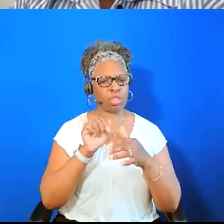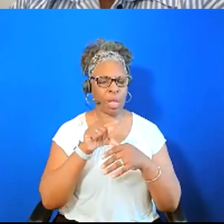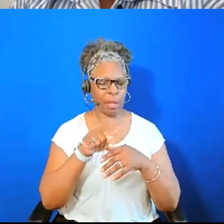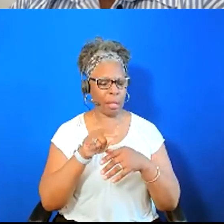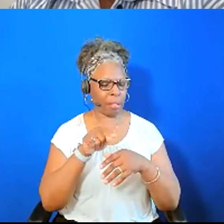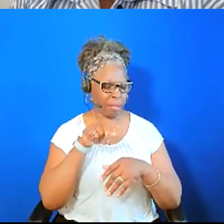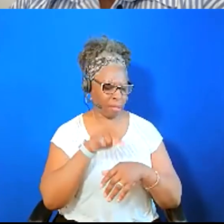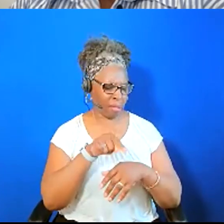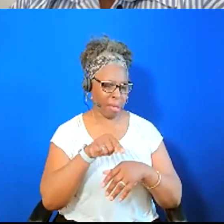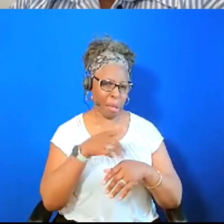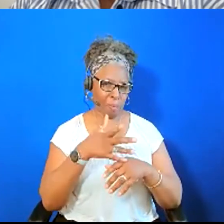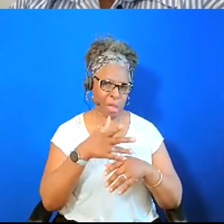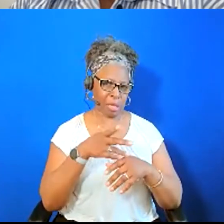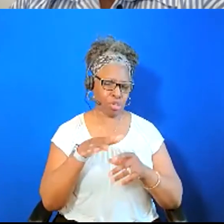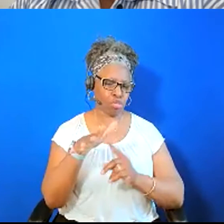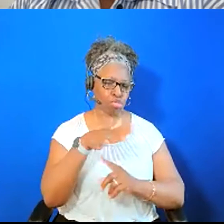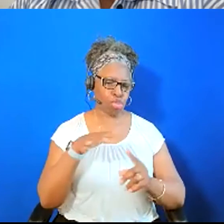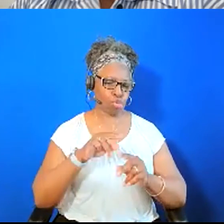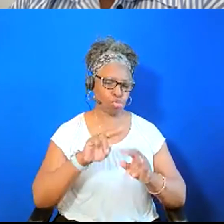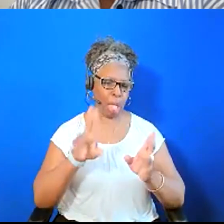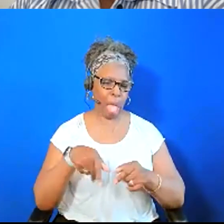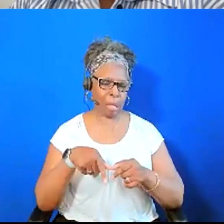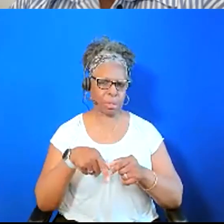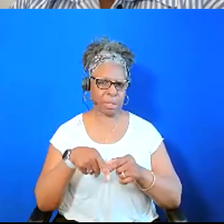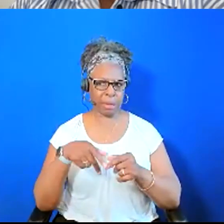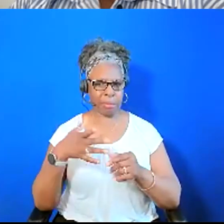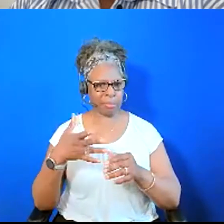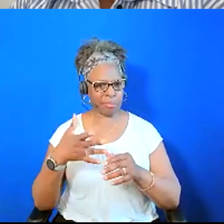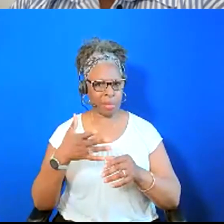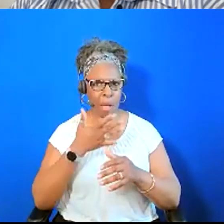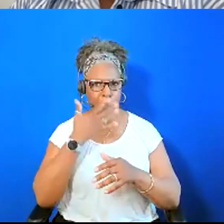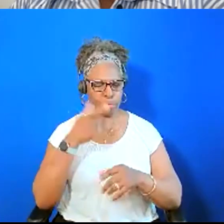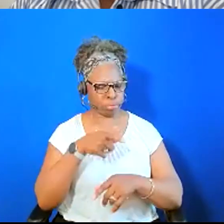city and kind of put over there in the, you know, in a very kind of badly managed housing